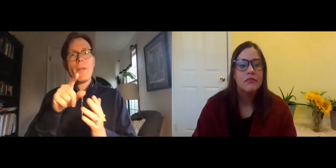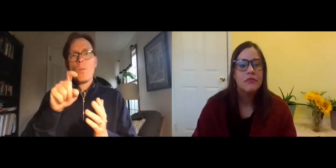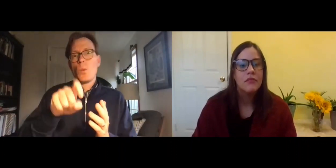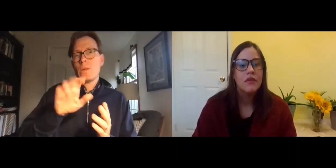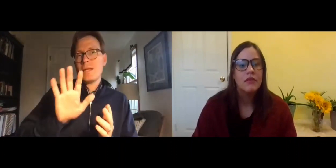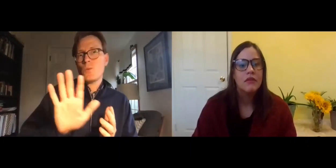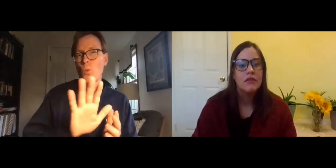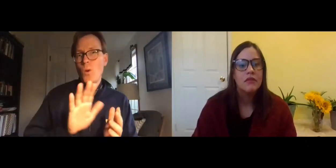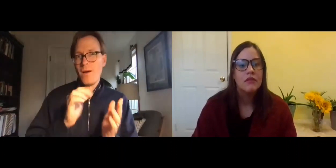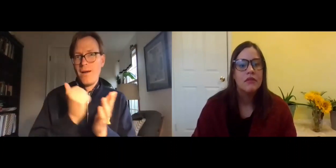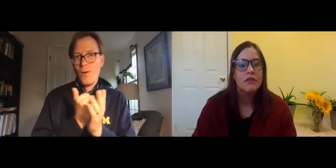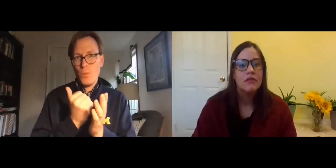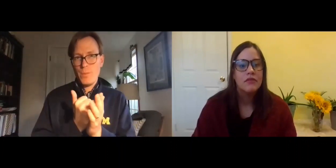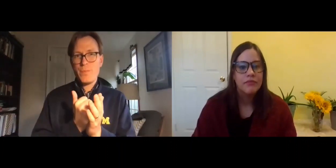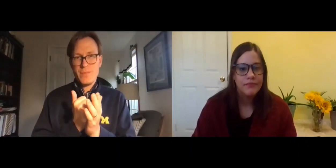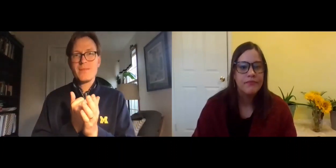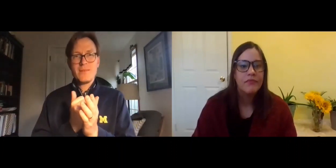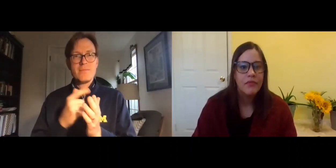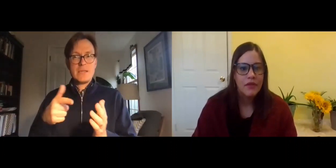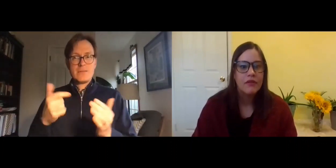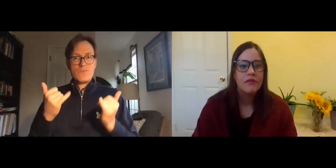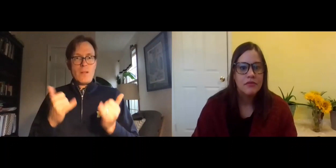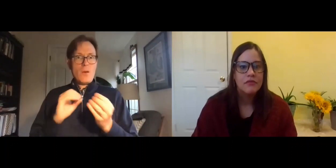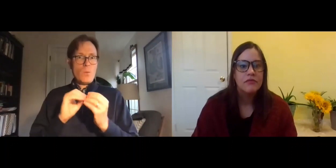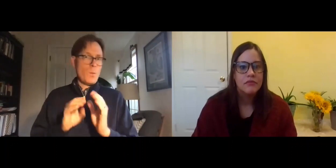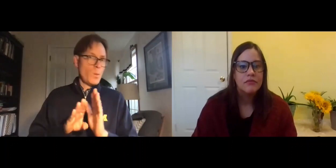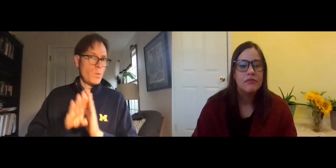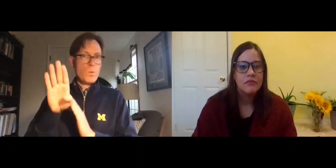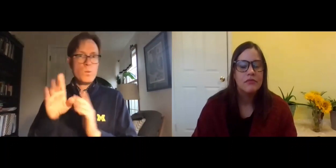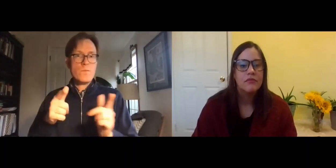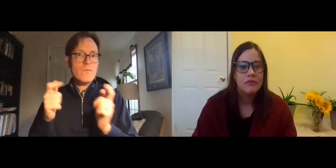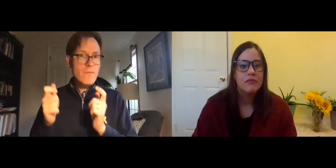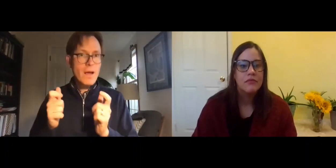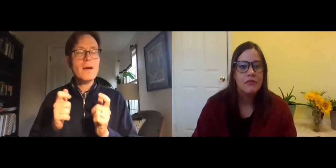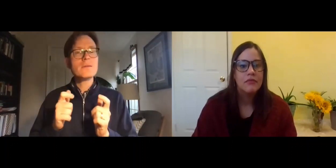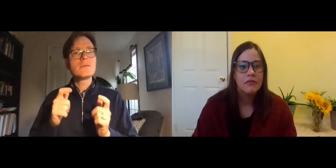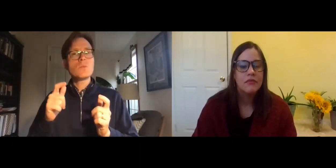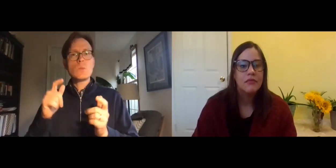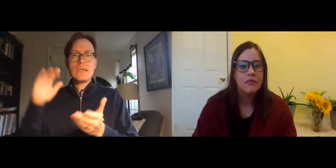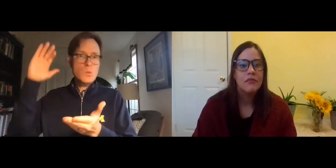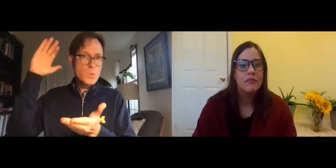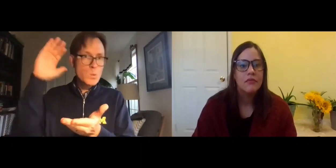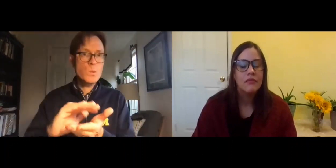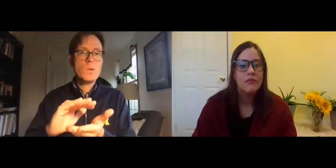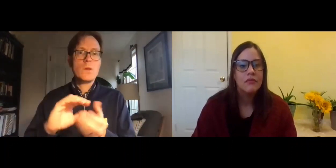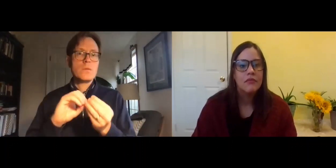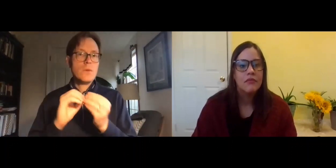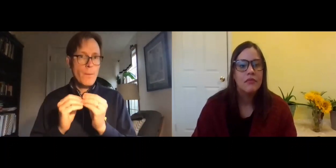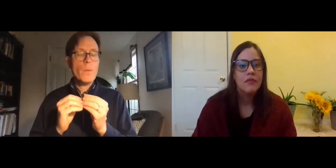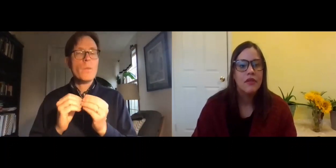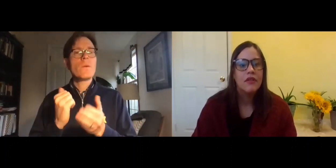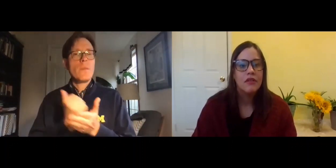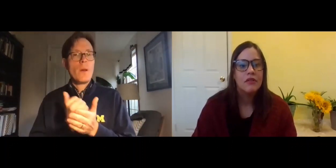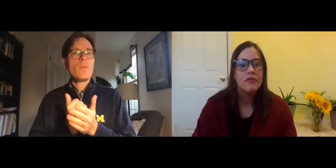run. Hopefully the vaccine will be available soon as well but right now we need your help mitigating the spread.